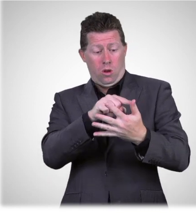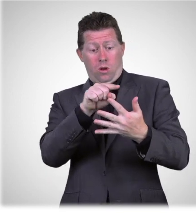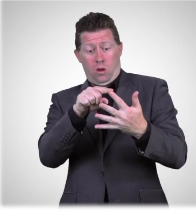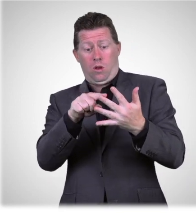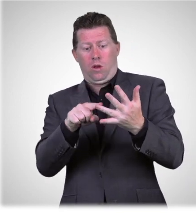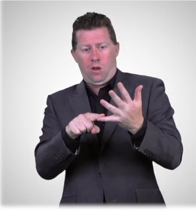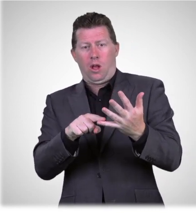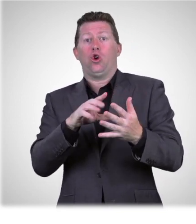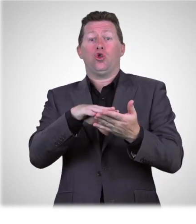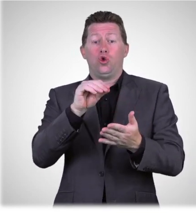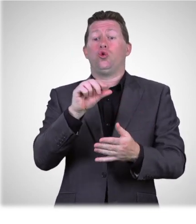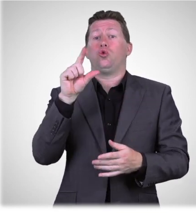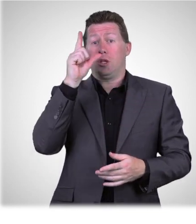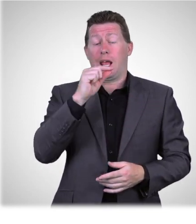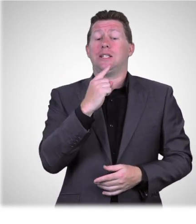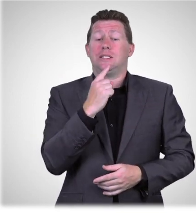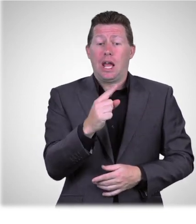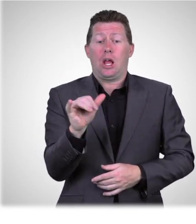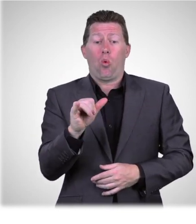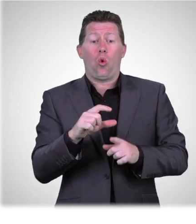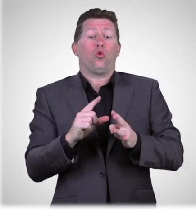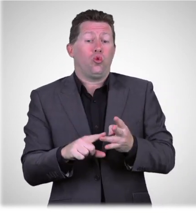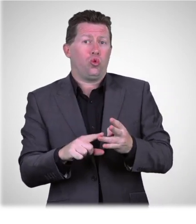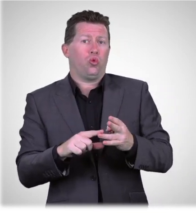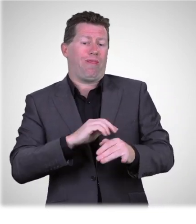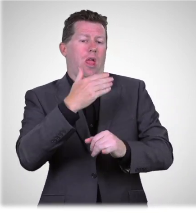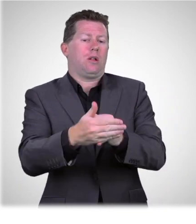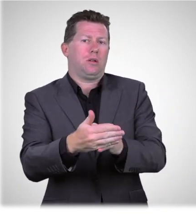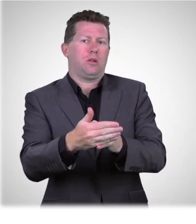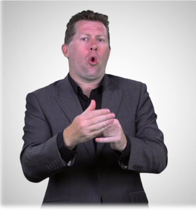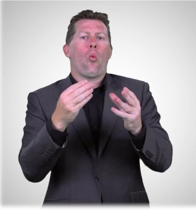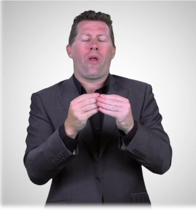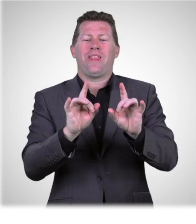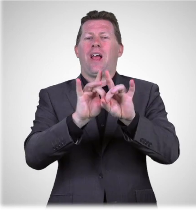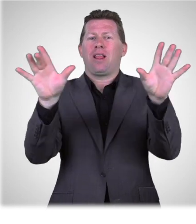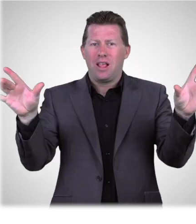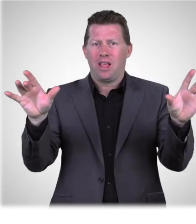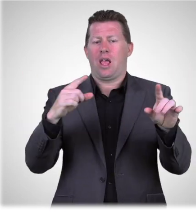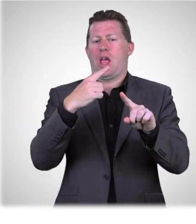say and do by the end of the week or topic using clear and measurable action verbs.